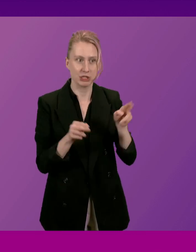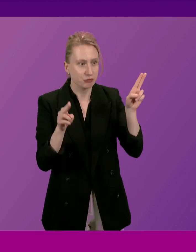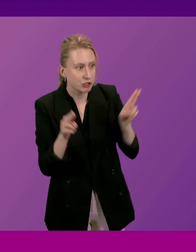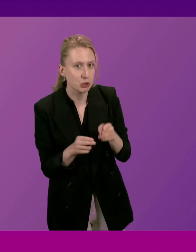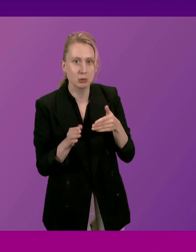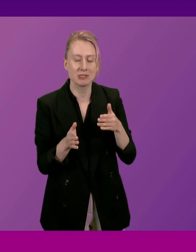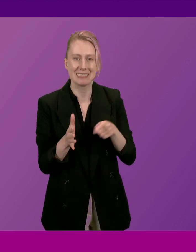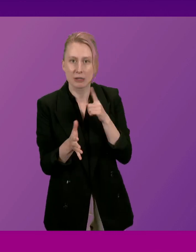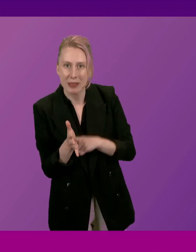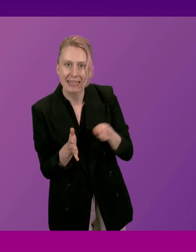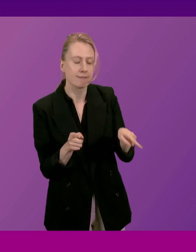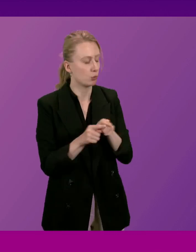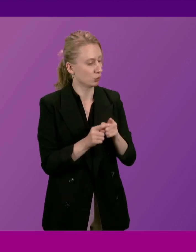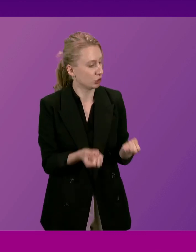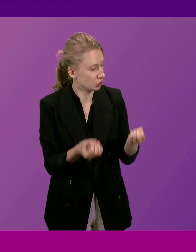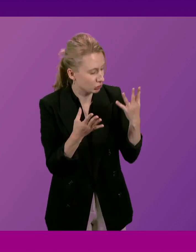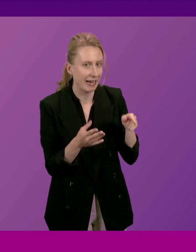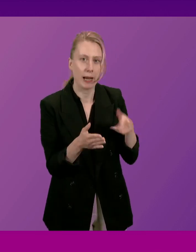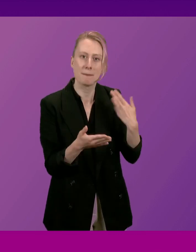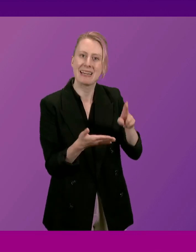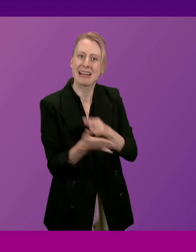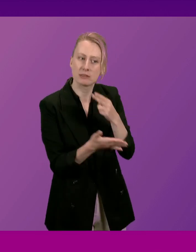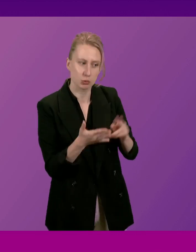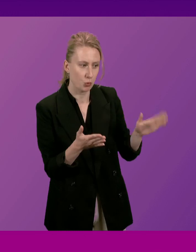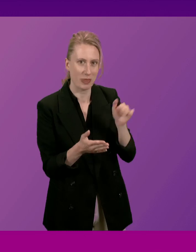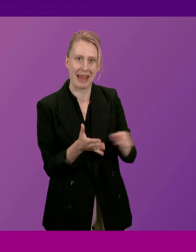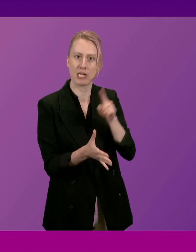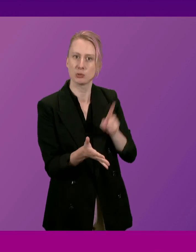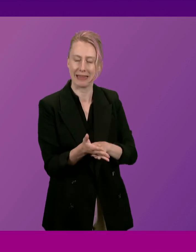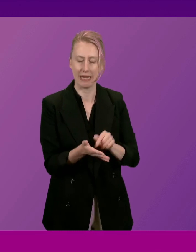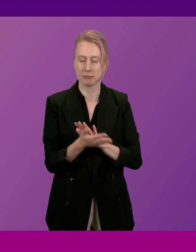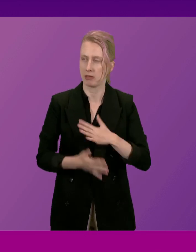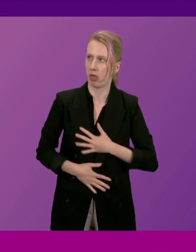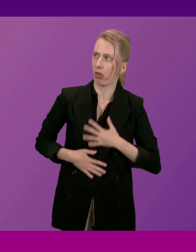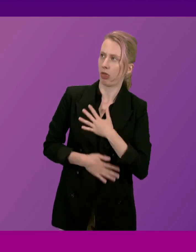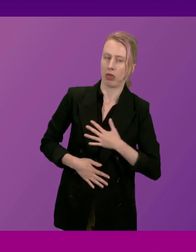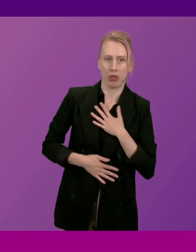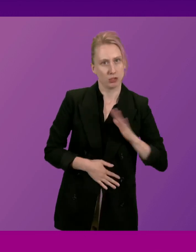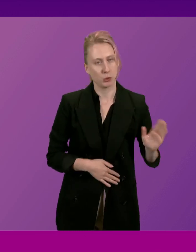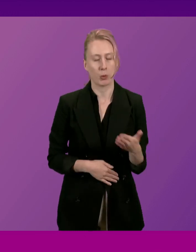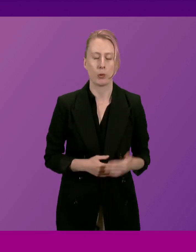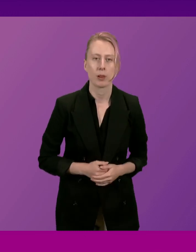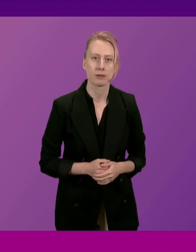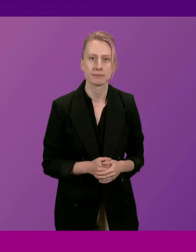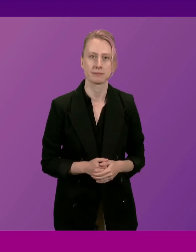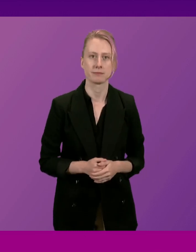a planned strike period, which has caused much distress to everyone. That is just one of the